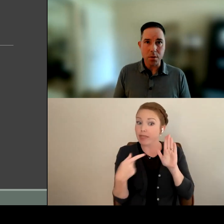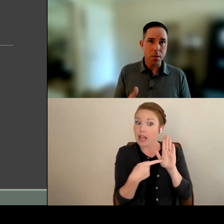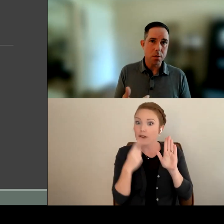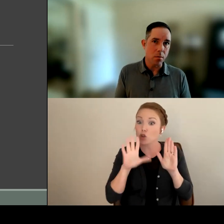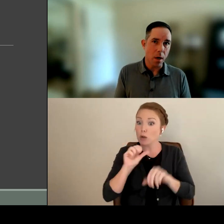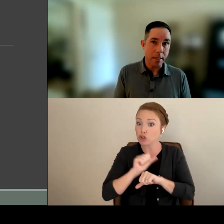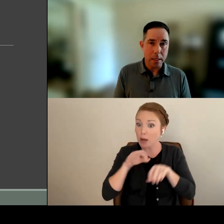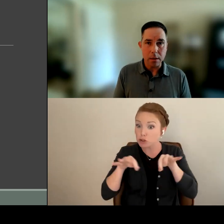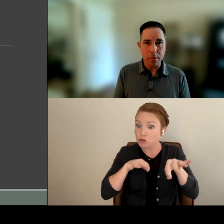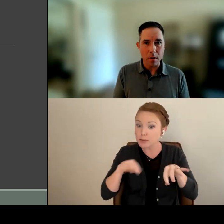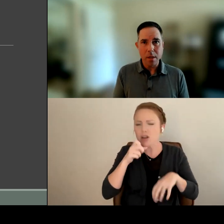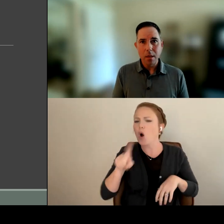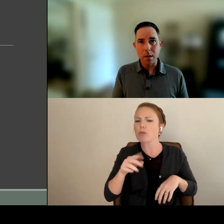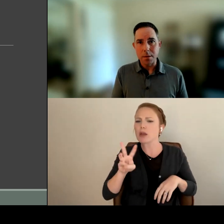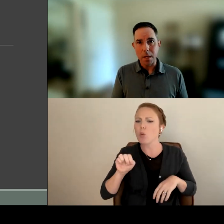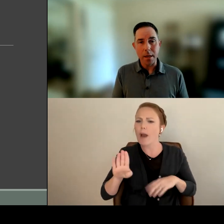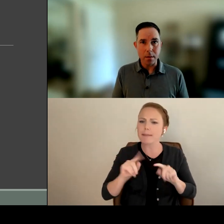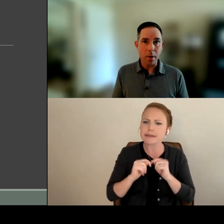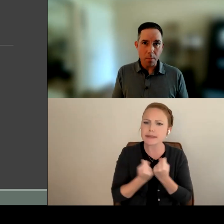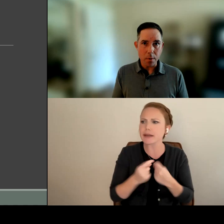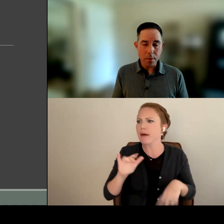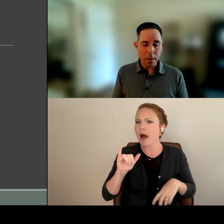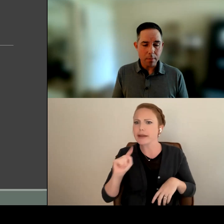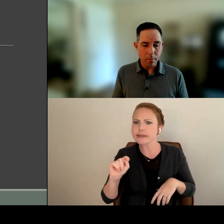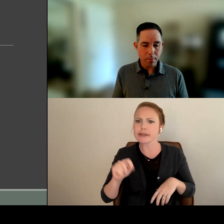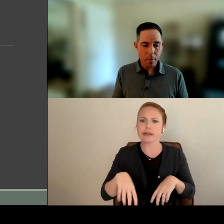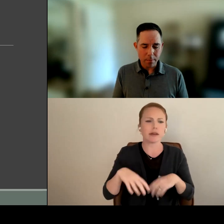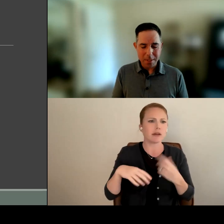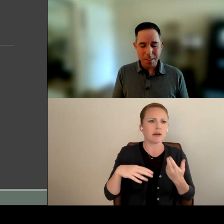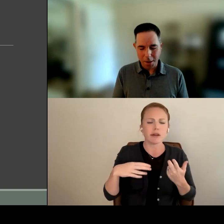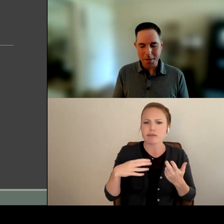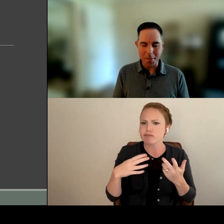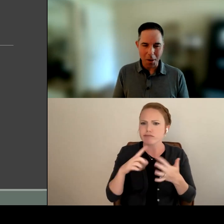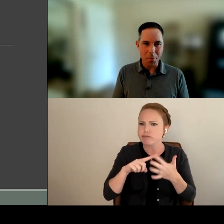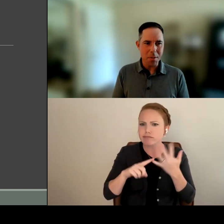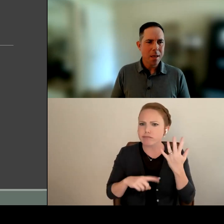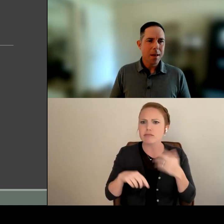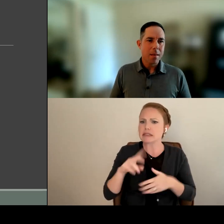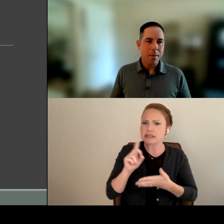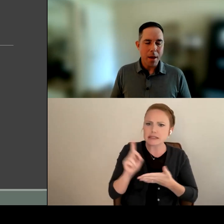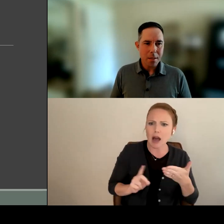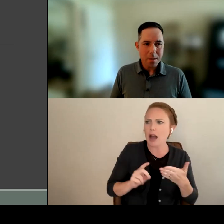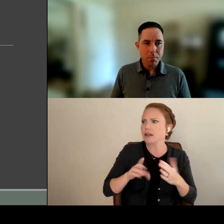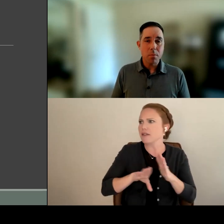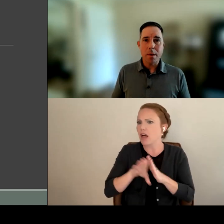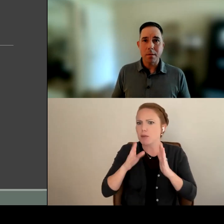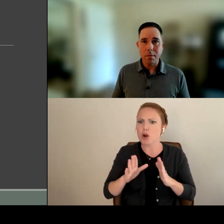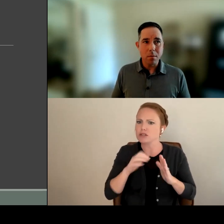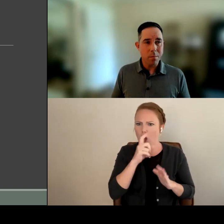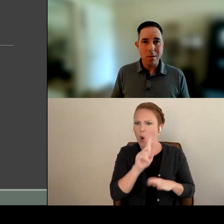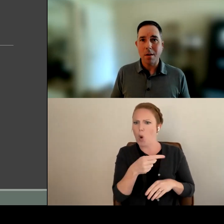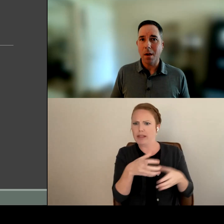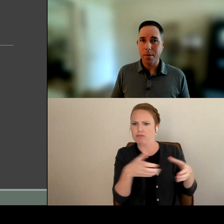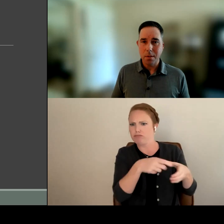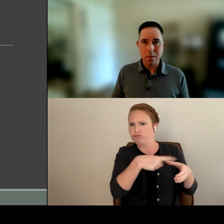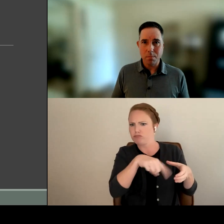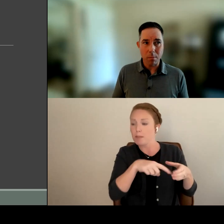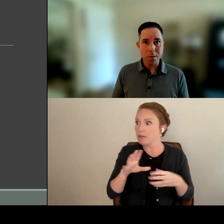It's not just your web team, no just your I.T., your design and developers, that's people who use Microsoft office to publish stuff